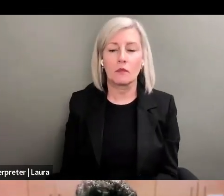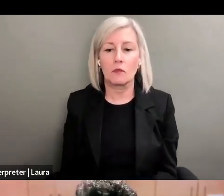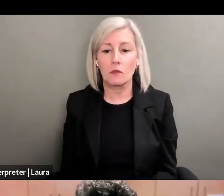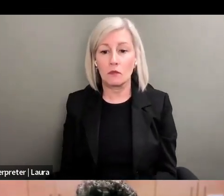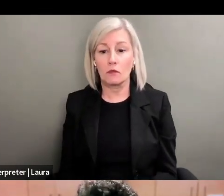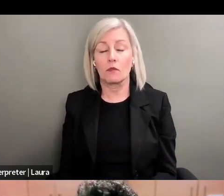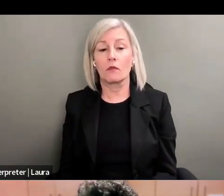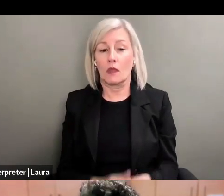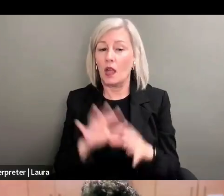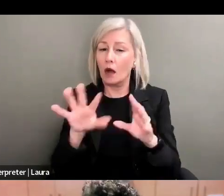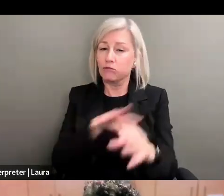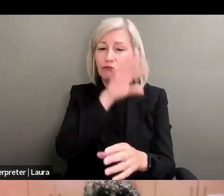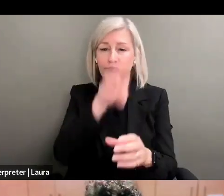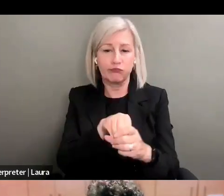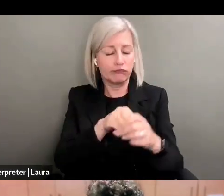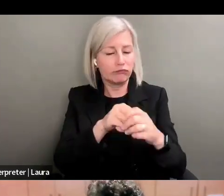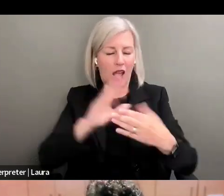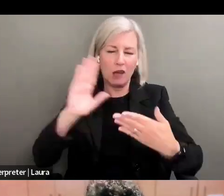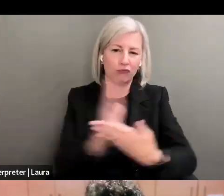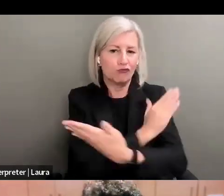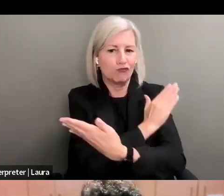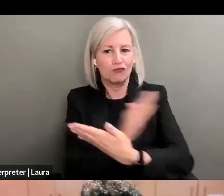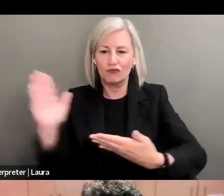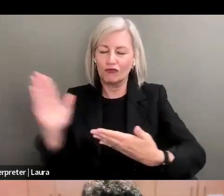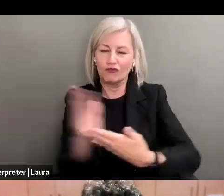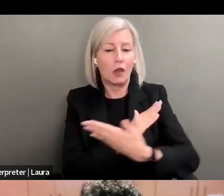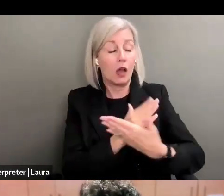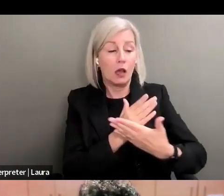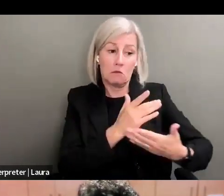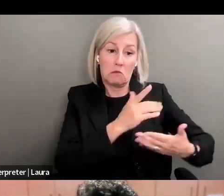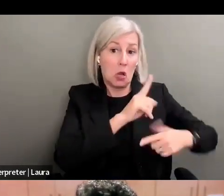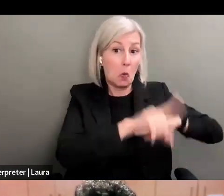encompasses a range of evaluations from questionnaires that might be filled out